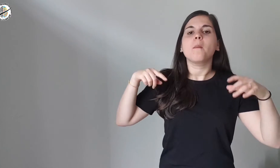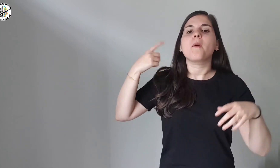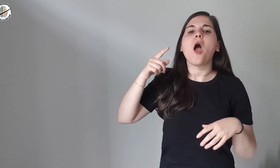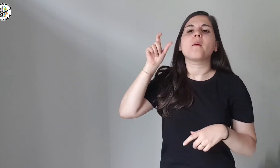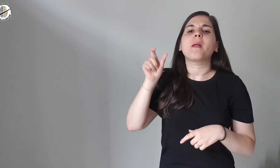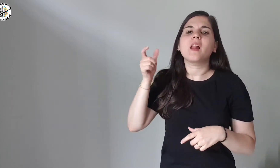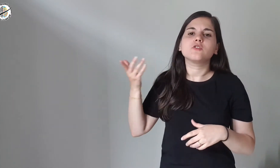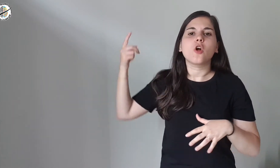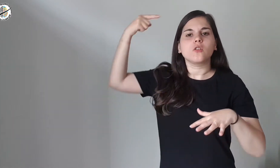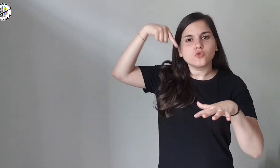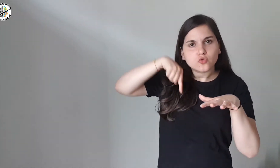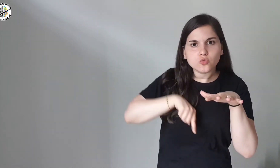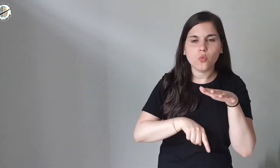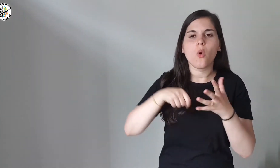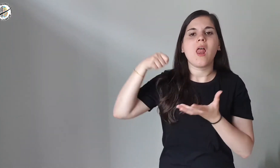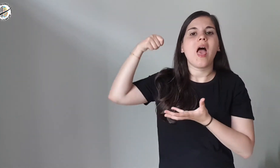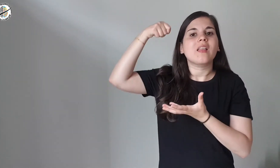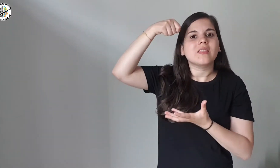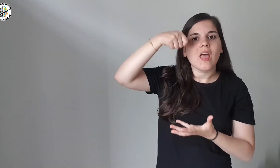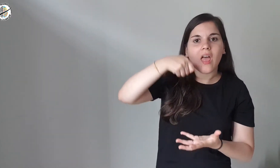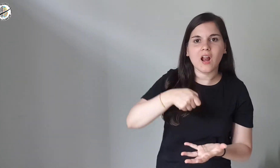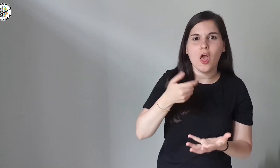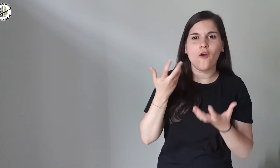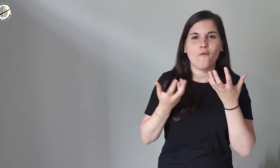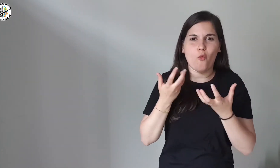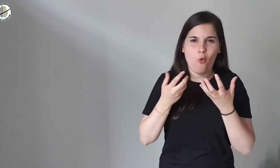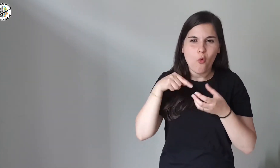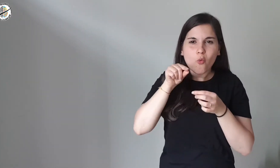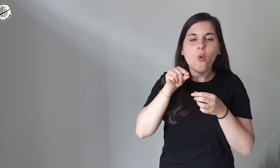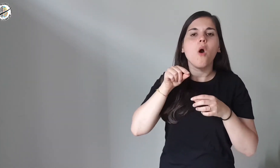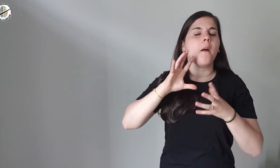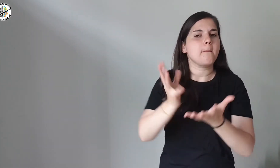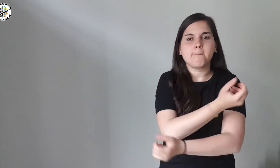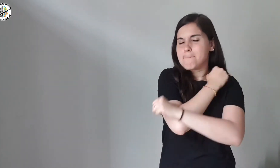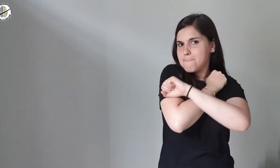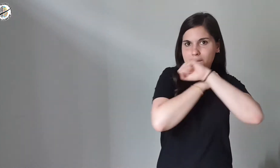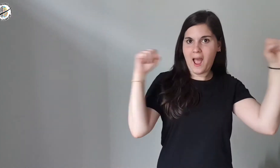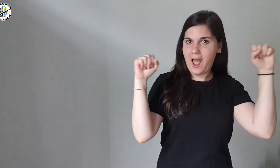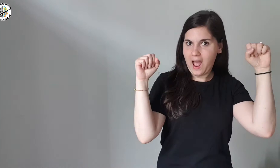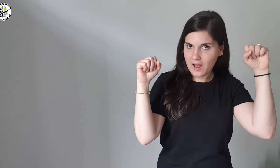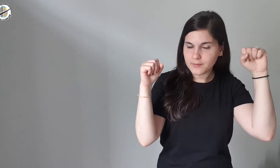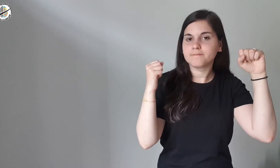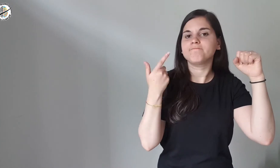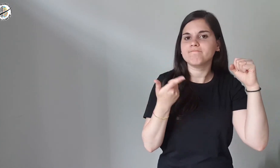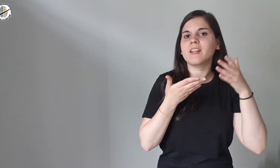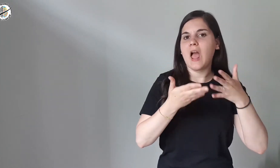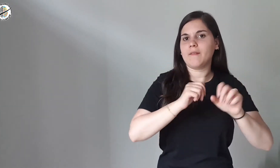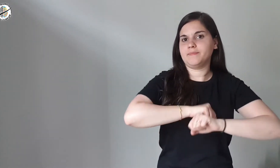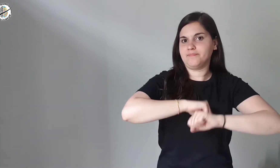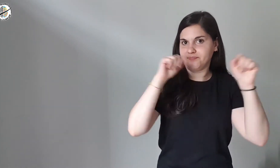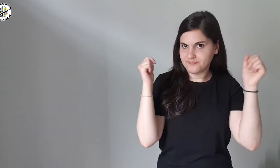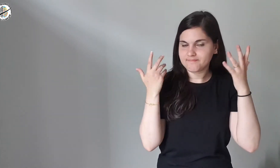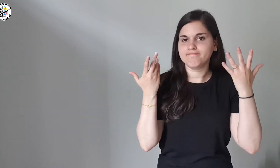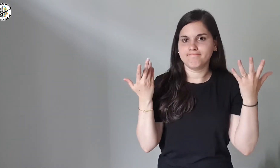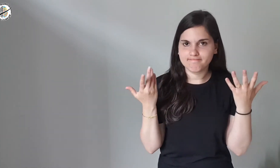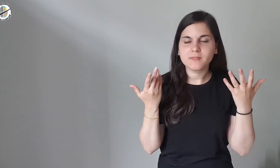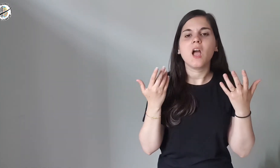and when someone came down with the lantern, the fire made the ship explode.